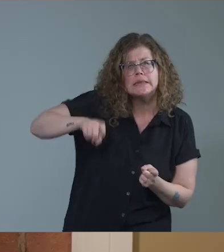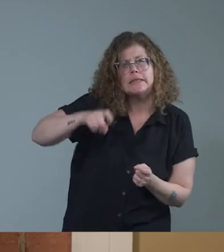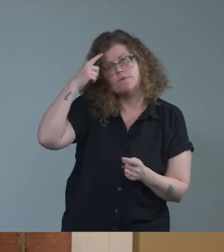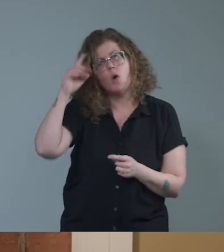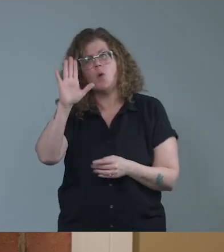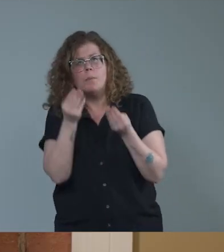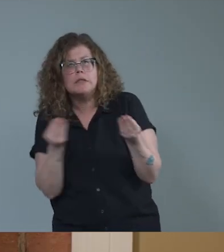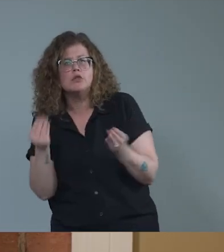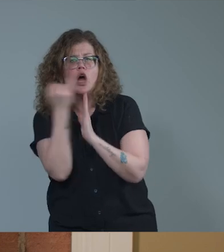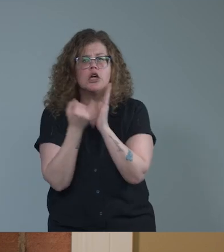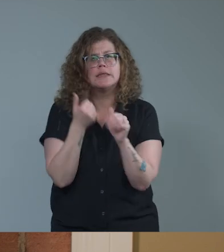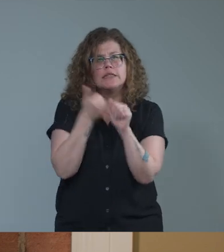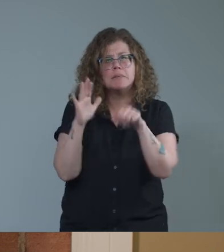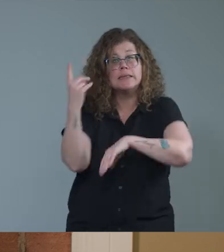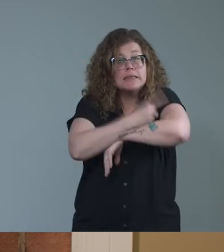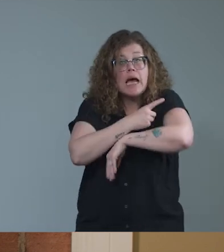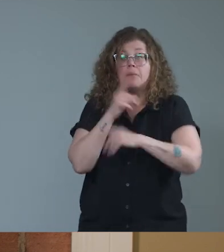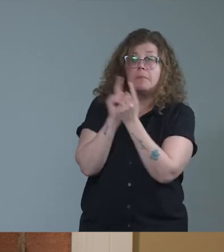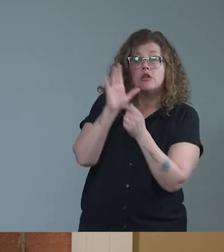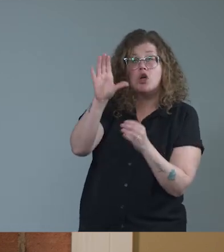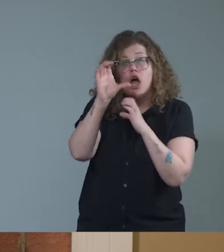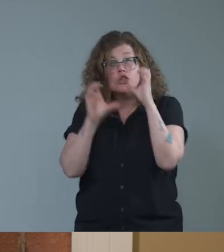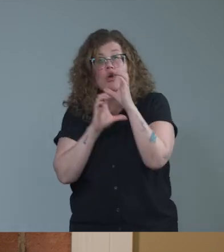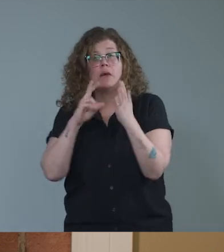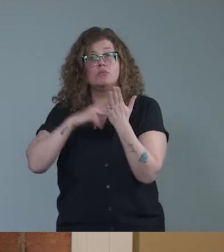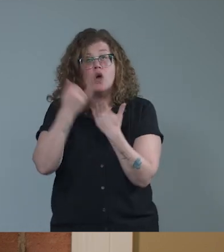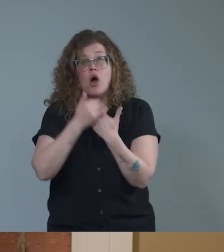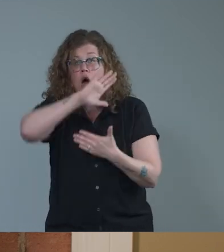And you want to have really clear criteria for how materials are being disposed of